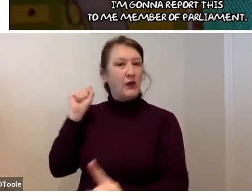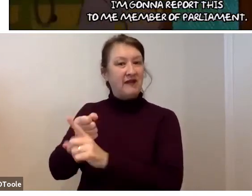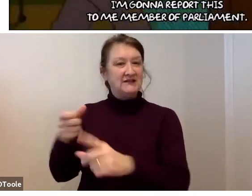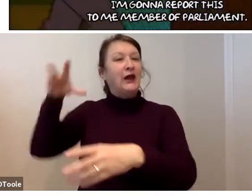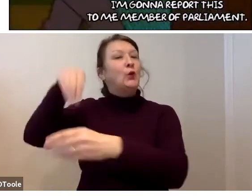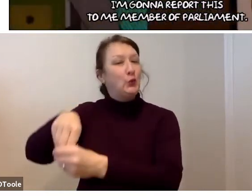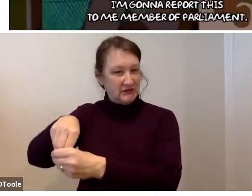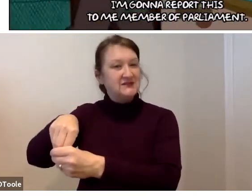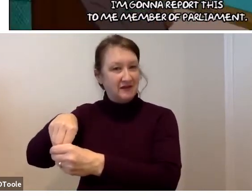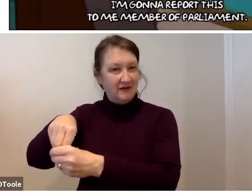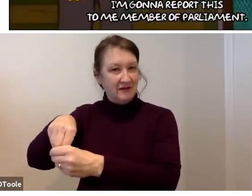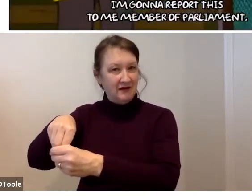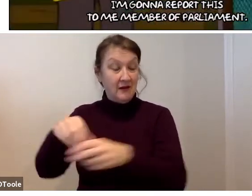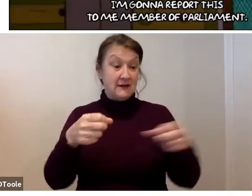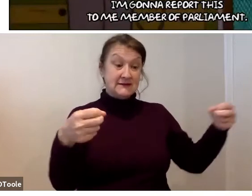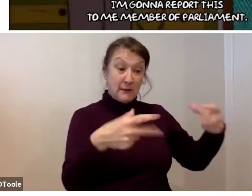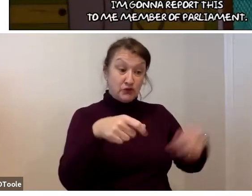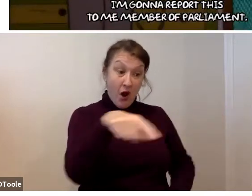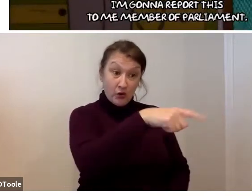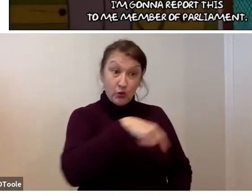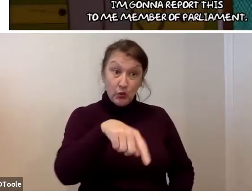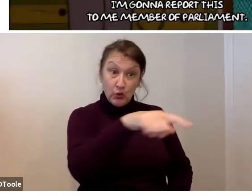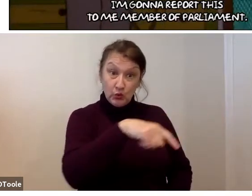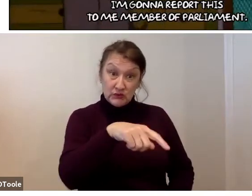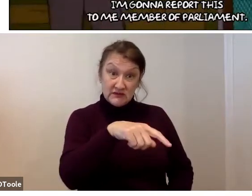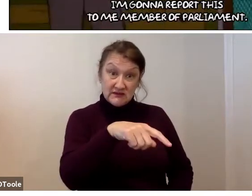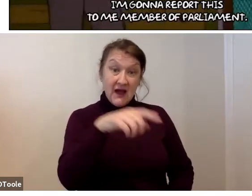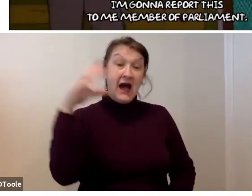Subtitles assume that the person watching them can hear that needs